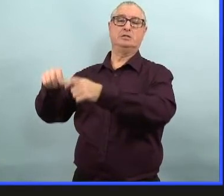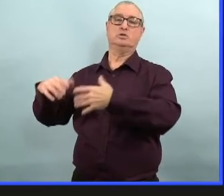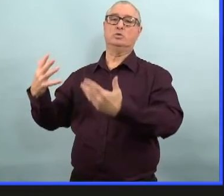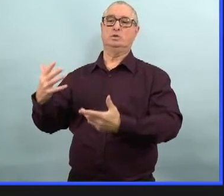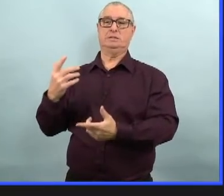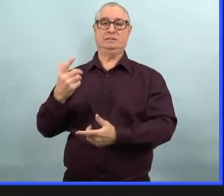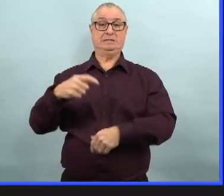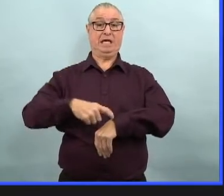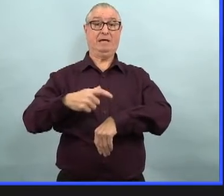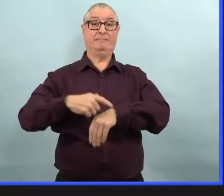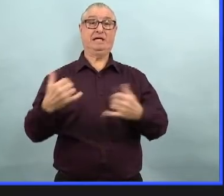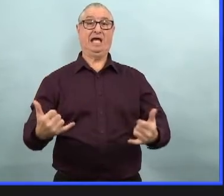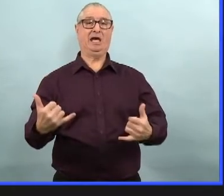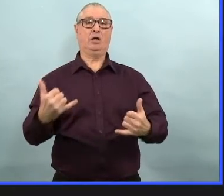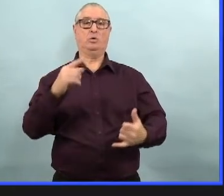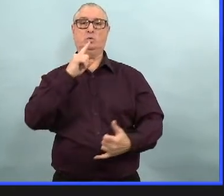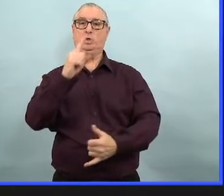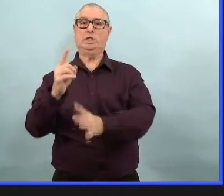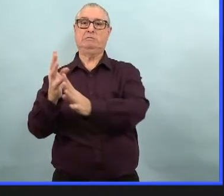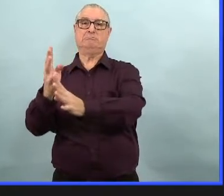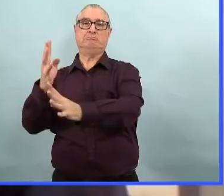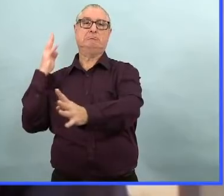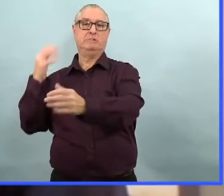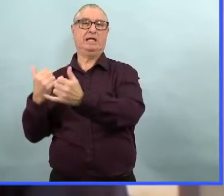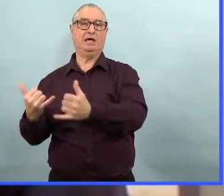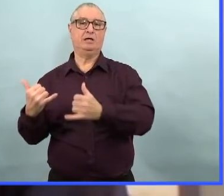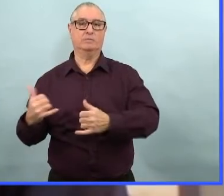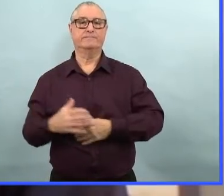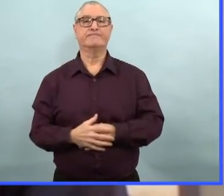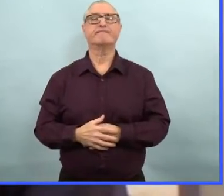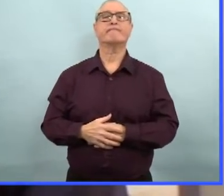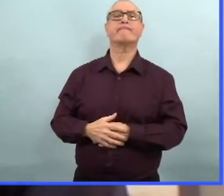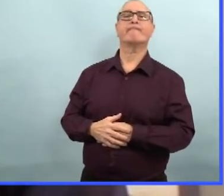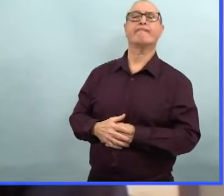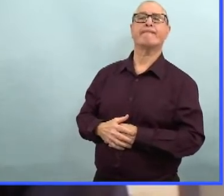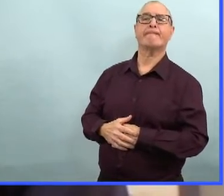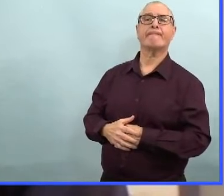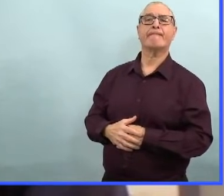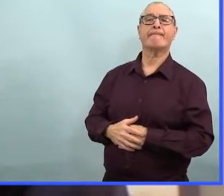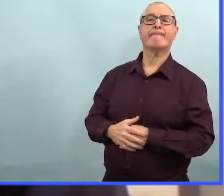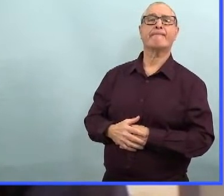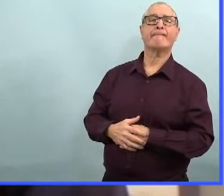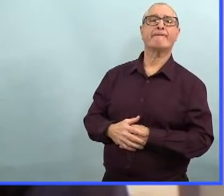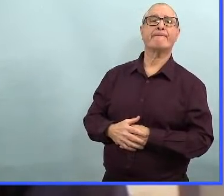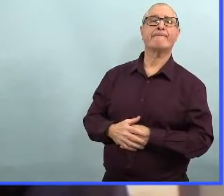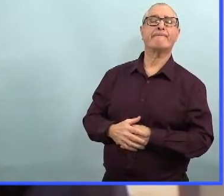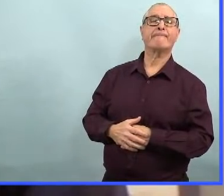advice have you received directly from medical officers of health and shared health senior staff